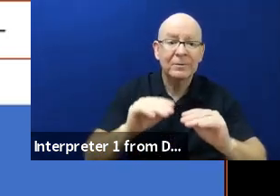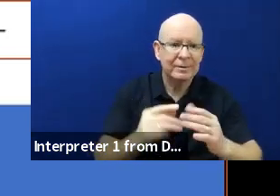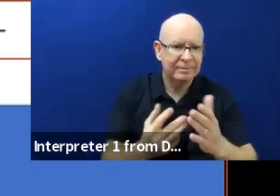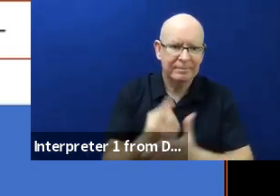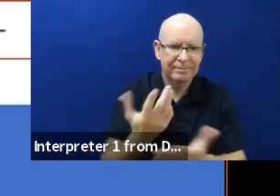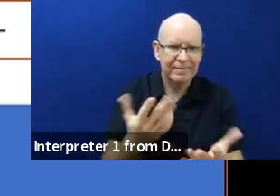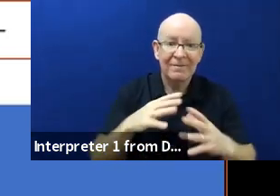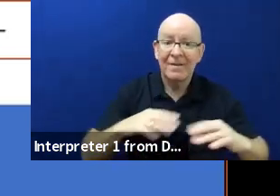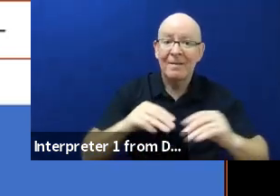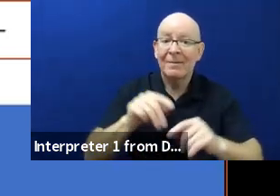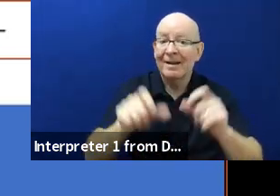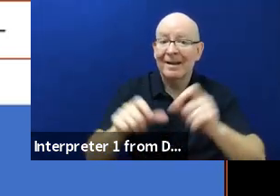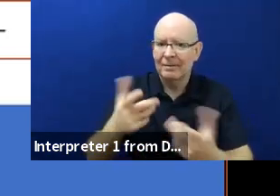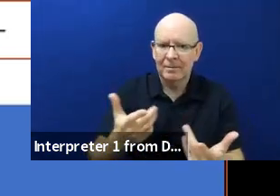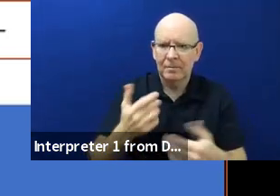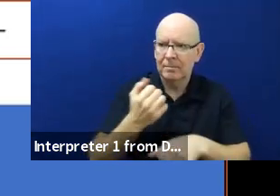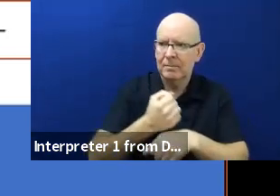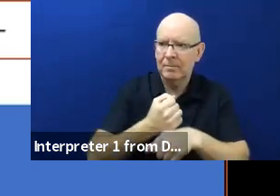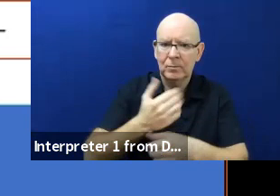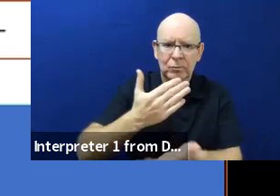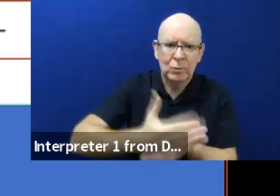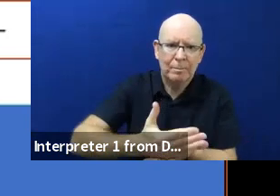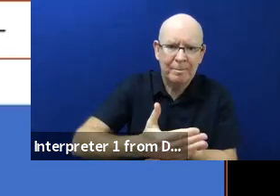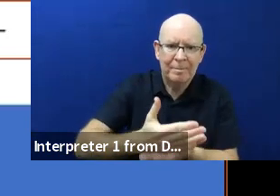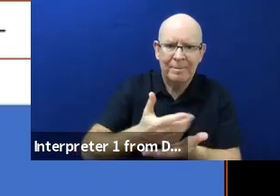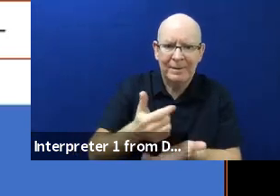But there are some questions that we have and the more we have worked on this issue the more we